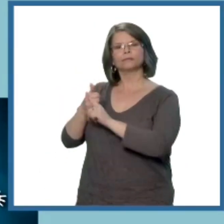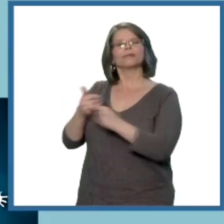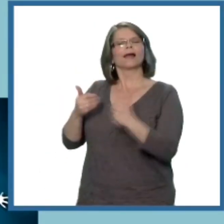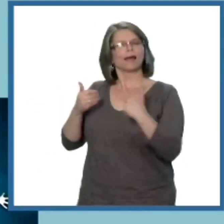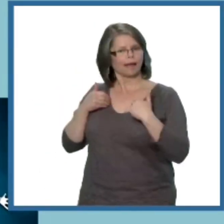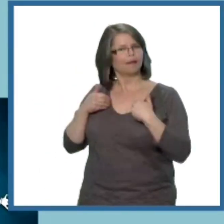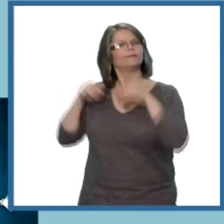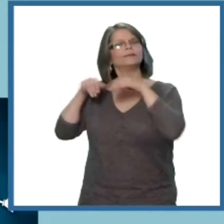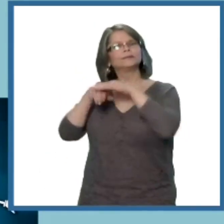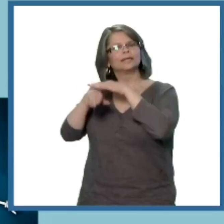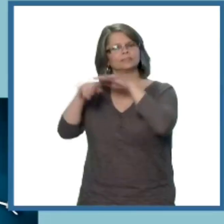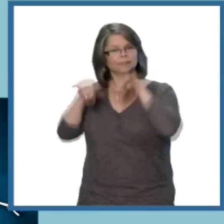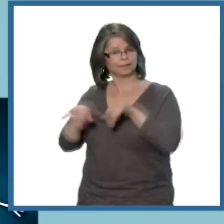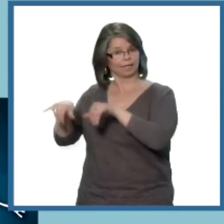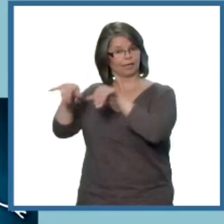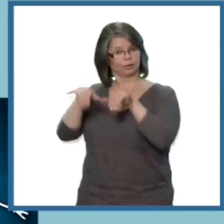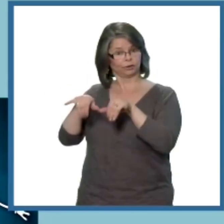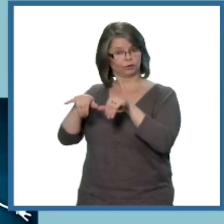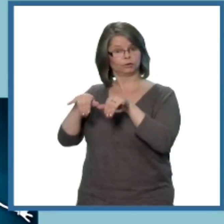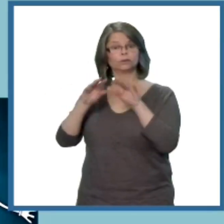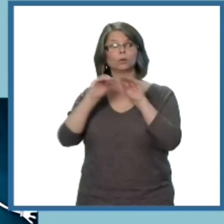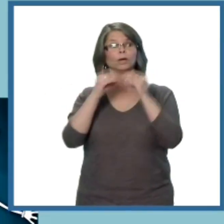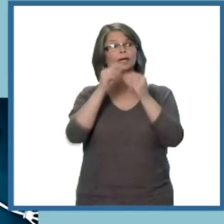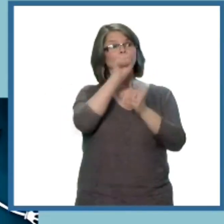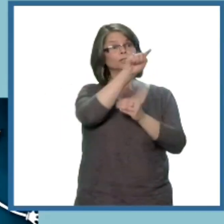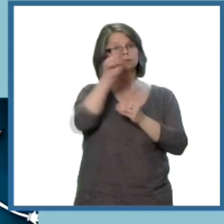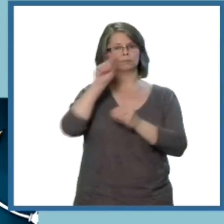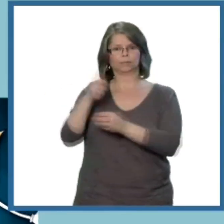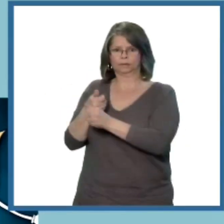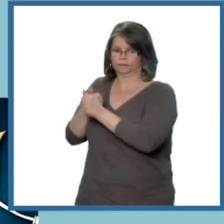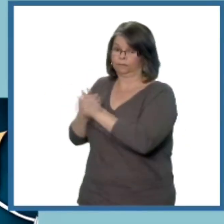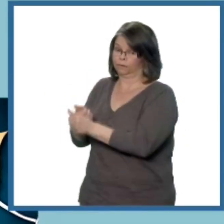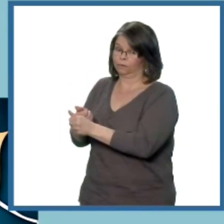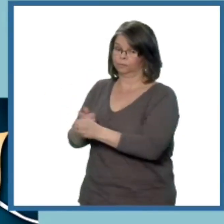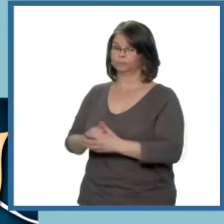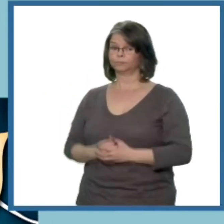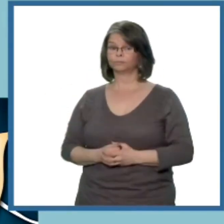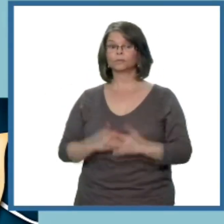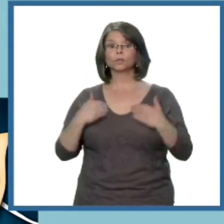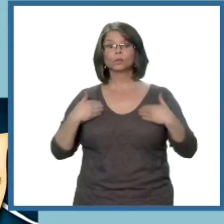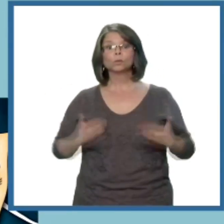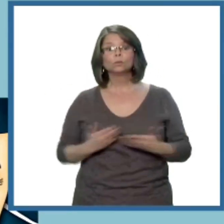The AODA standards apply to all organizations (public, private, and not-for-profit)